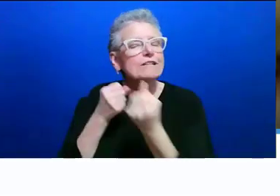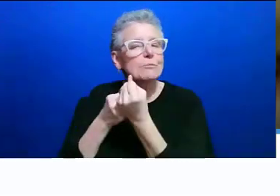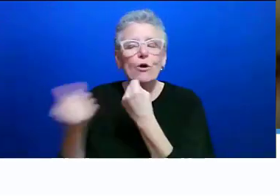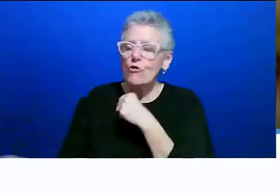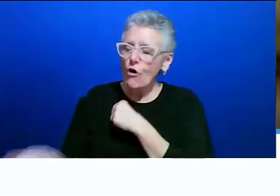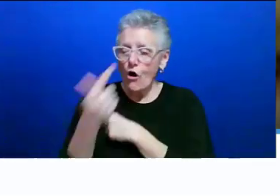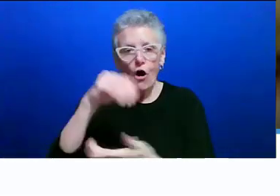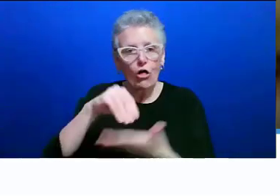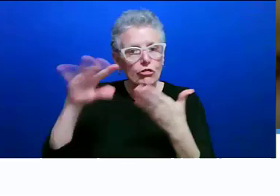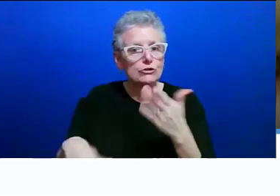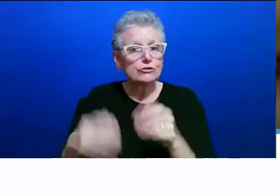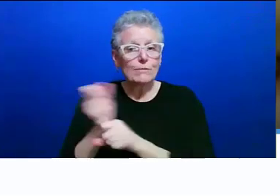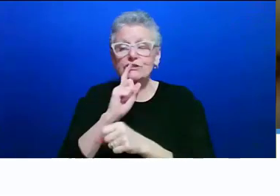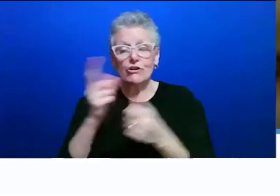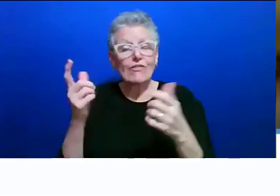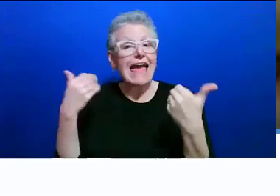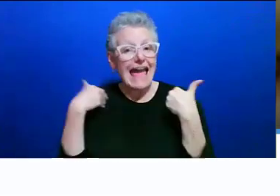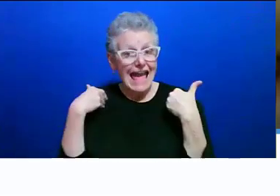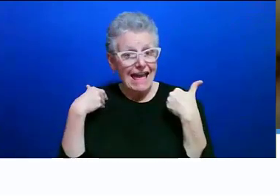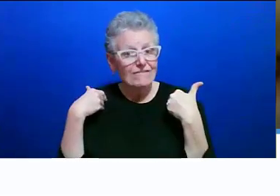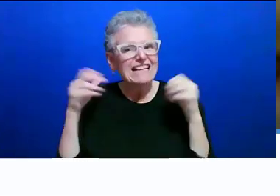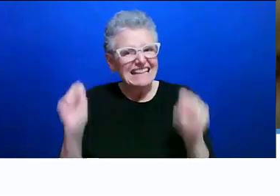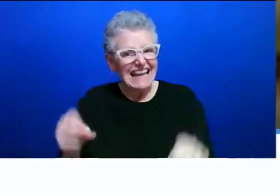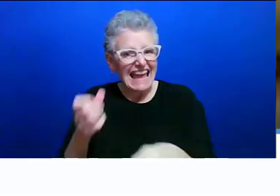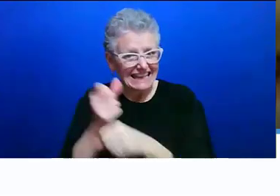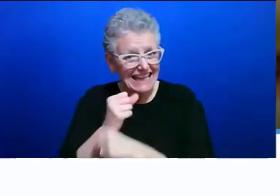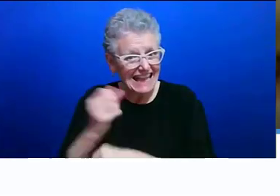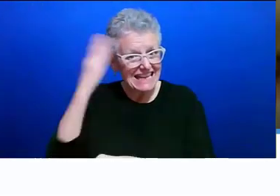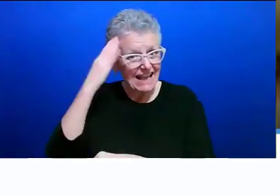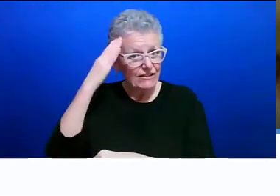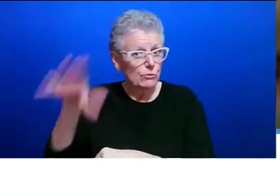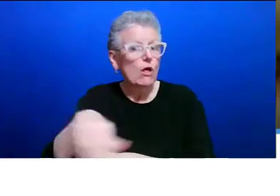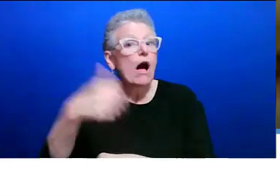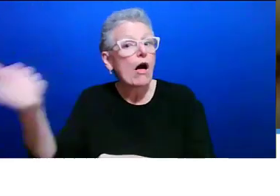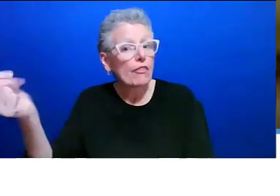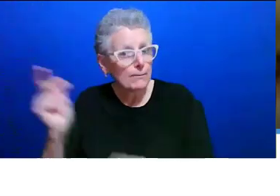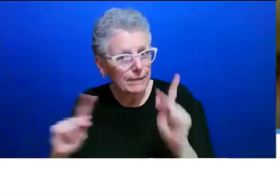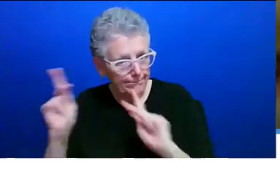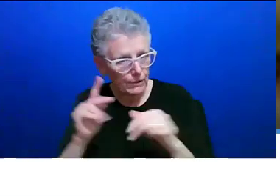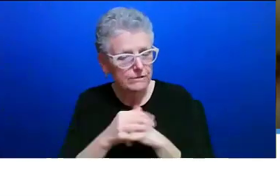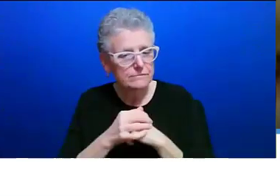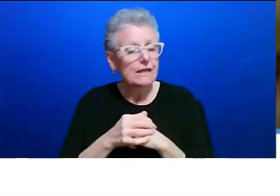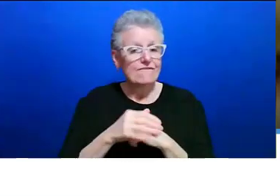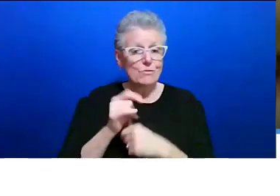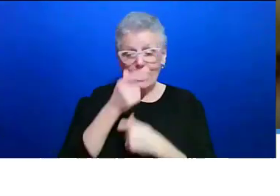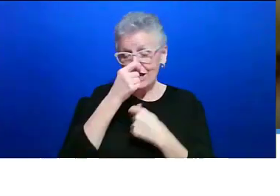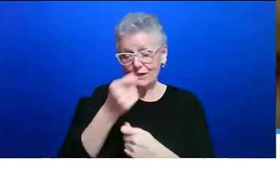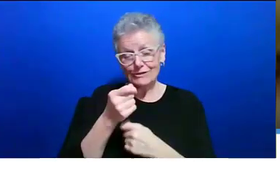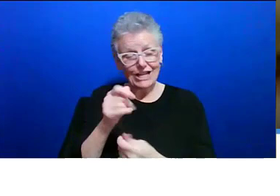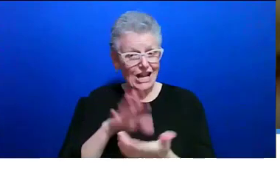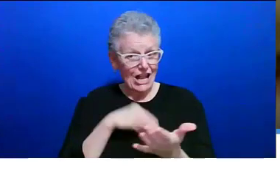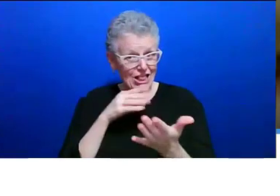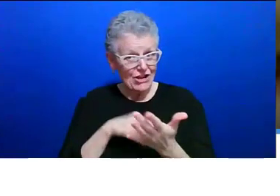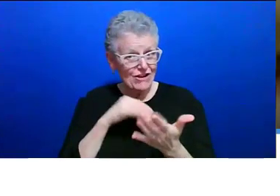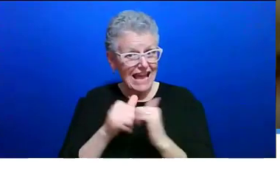that they have access to knowledgeable others. So if you are interested in learning how to do this